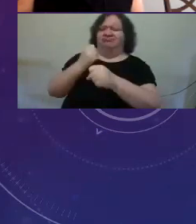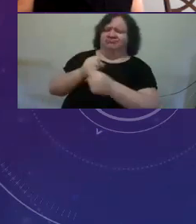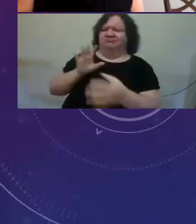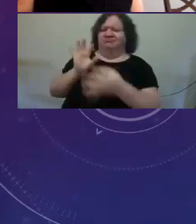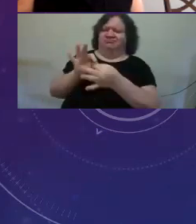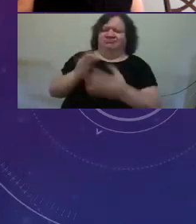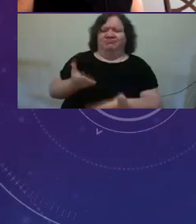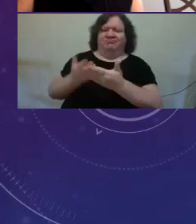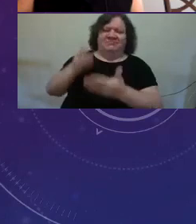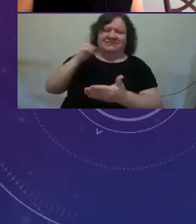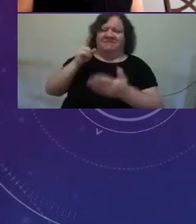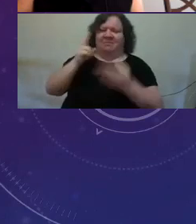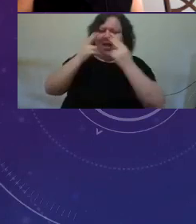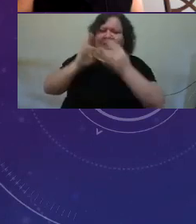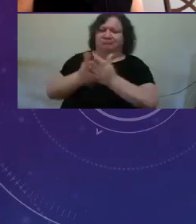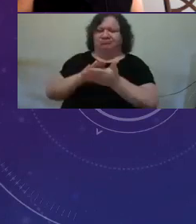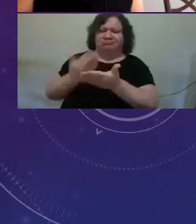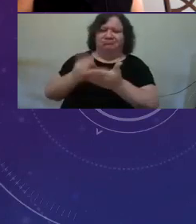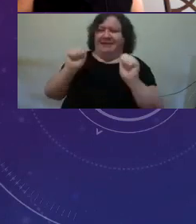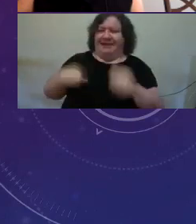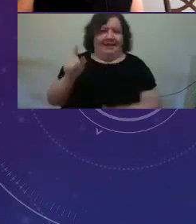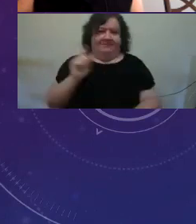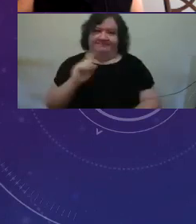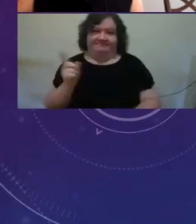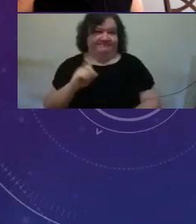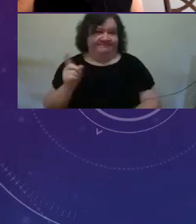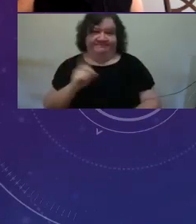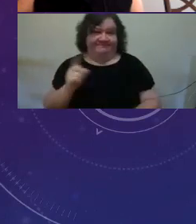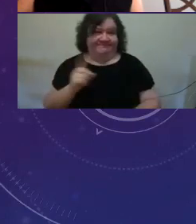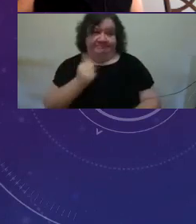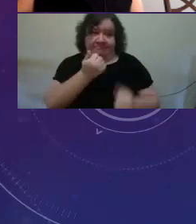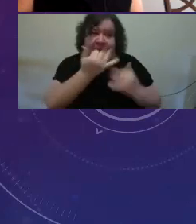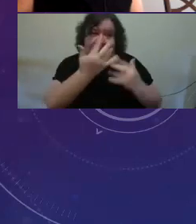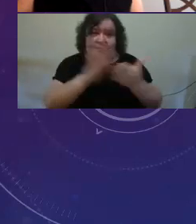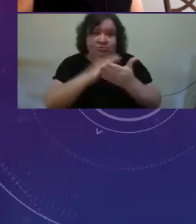interpreter and asked them to learn how to do text or sign language sometimes it